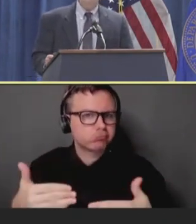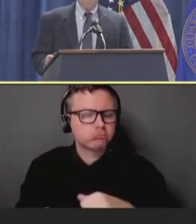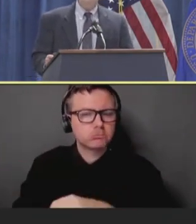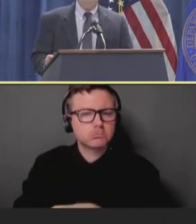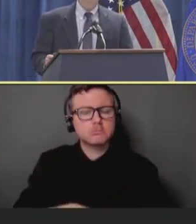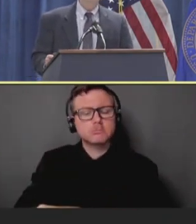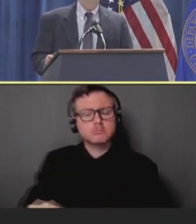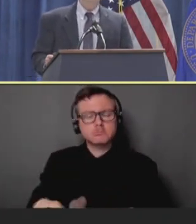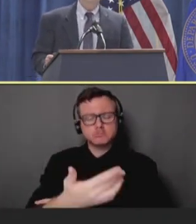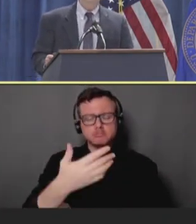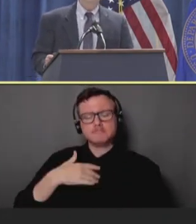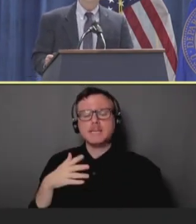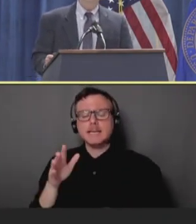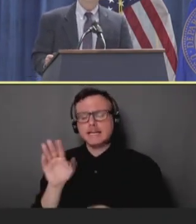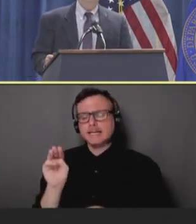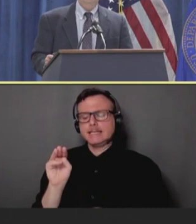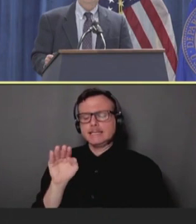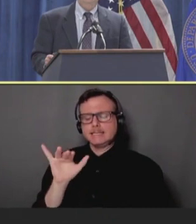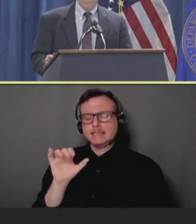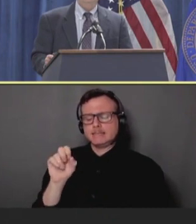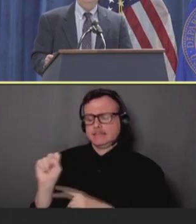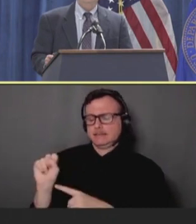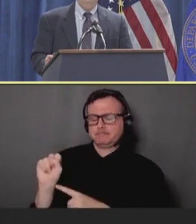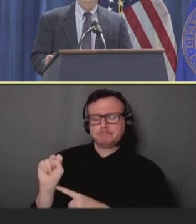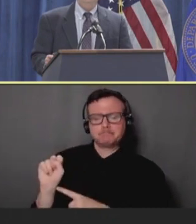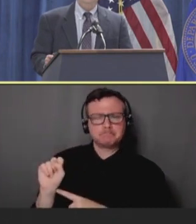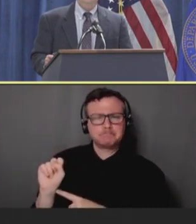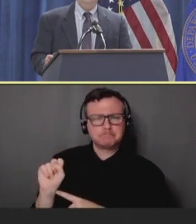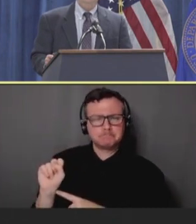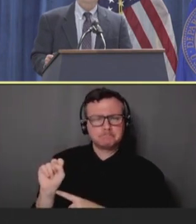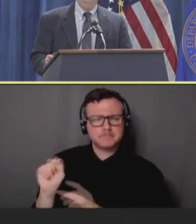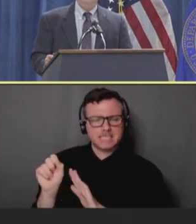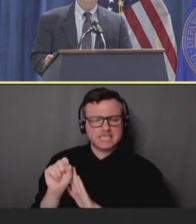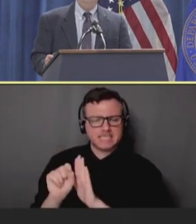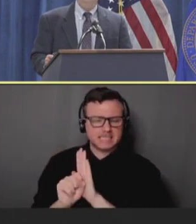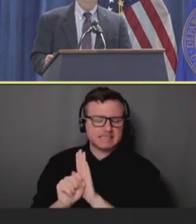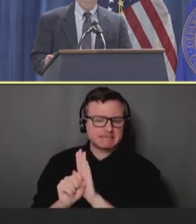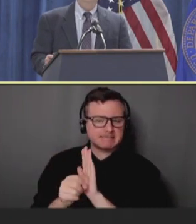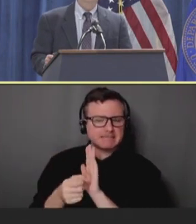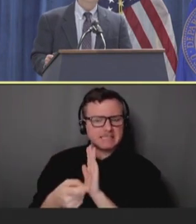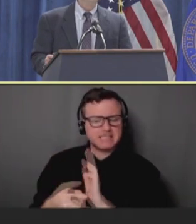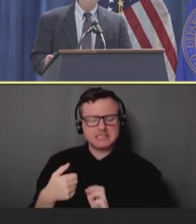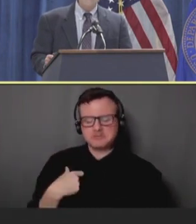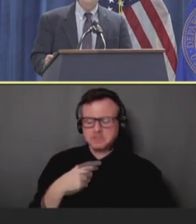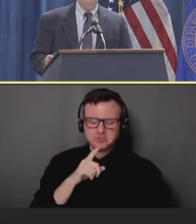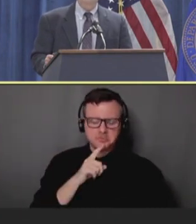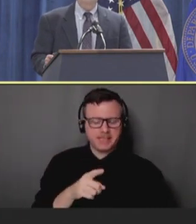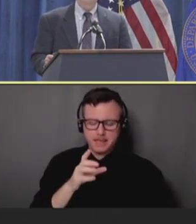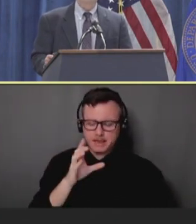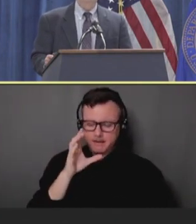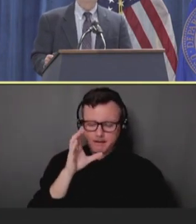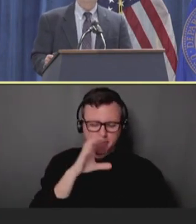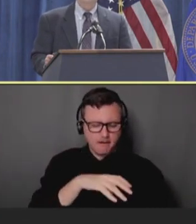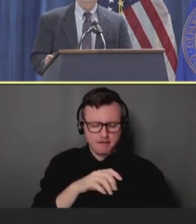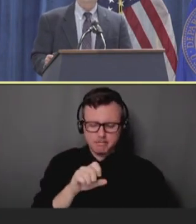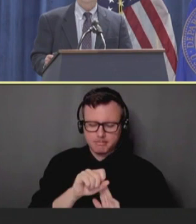Let me end with Mississippi, which is one of the oddest states imaginable when it comes